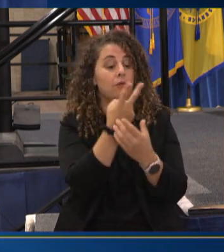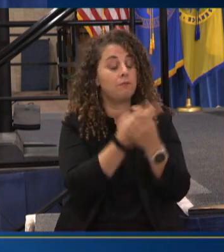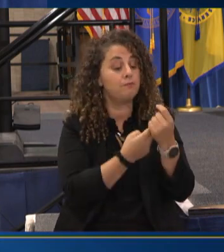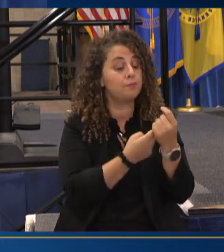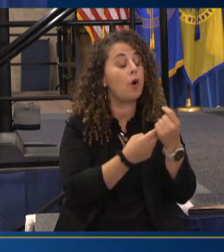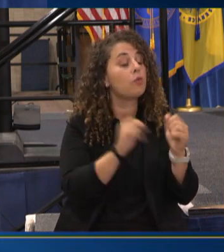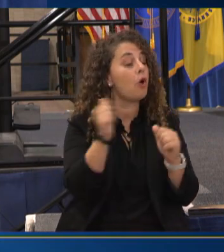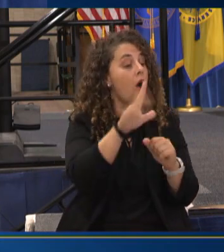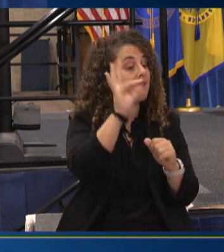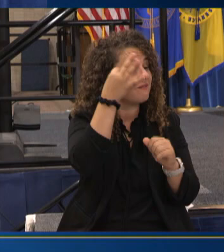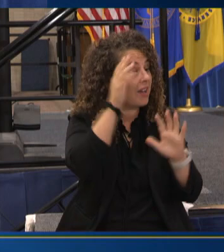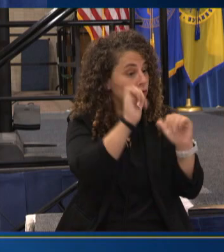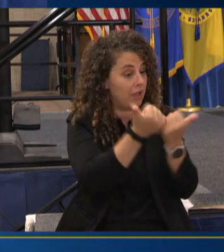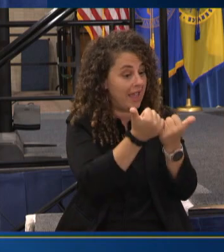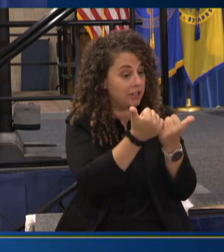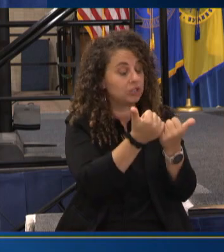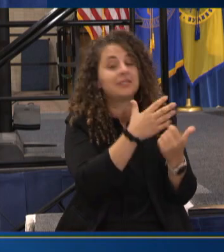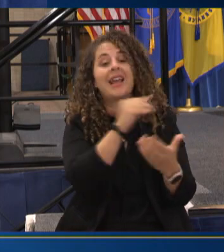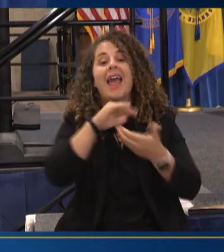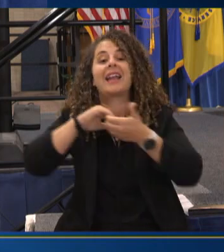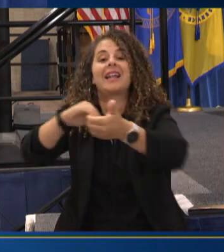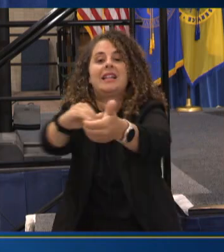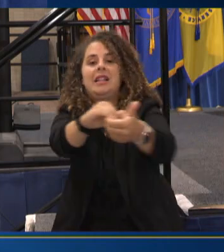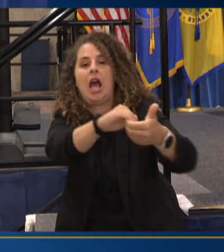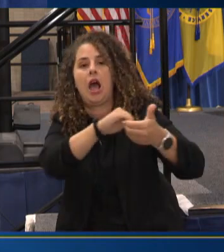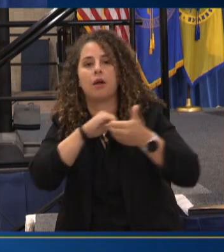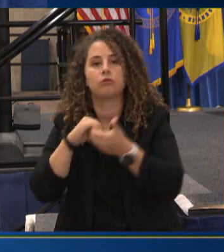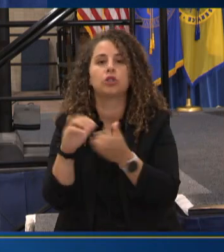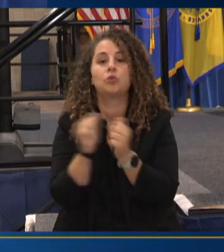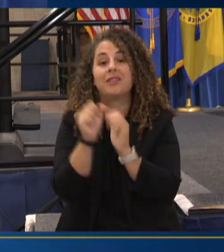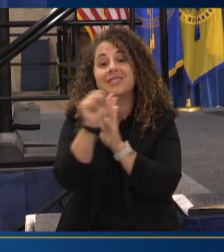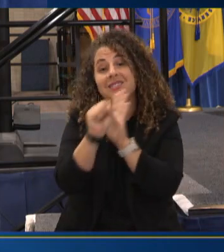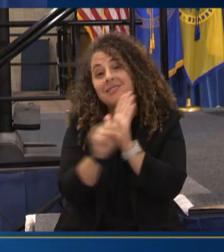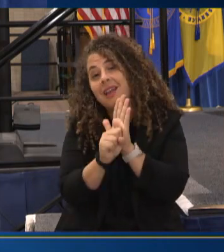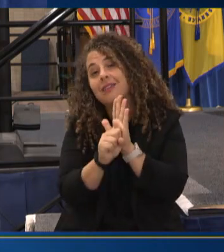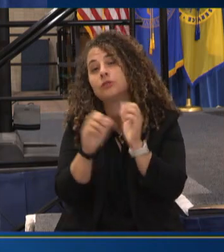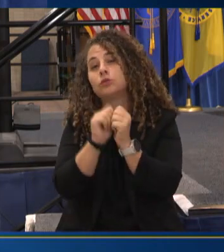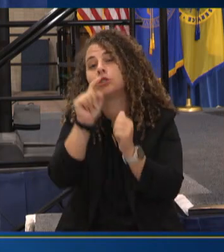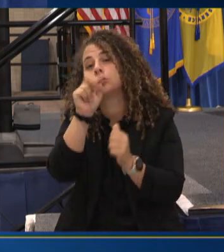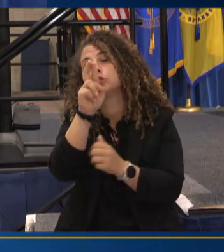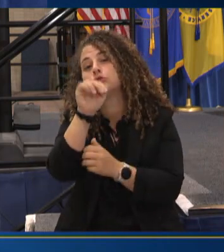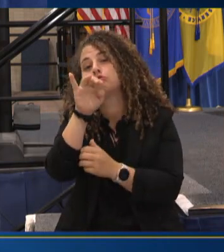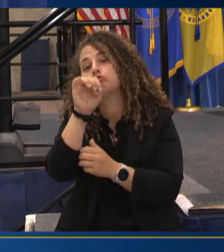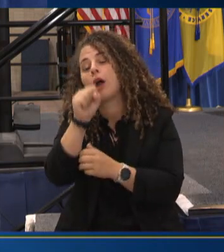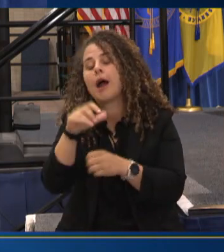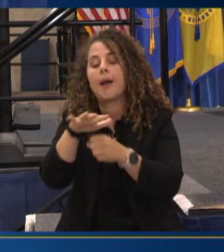federal agencies and in collaboration with states, with tribes, local and community